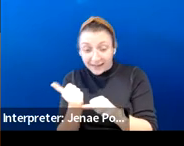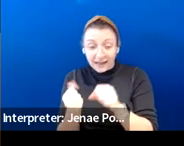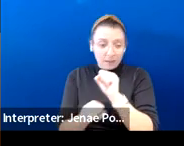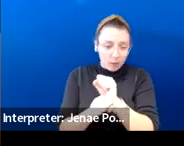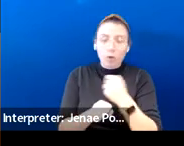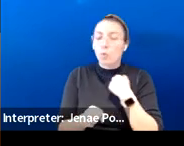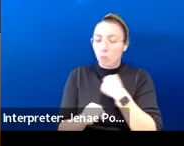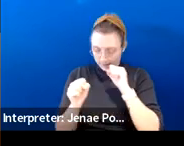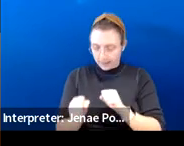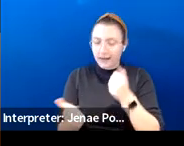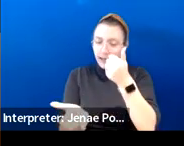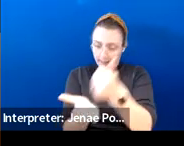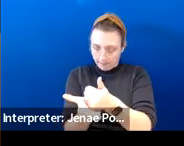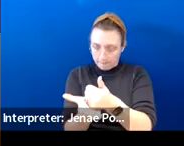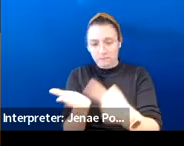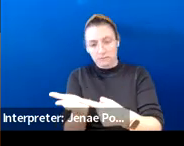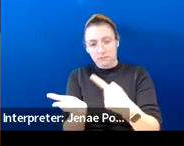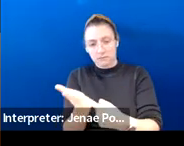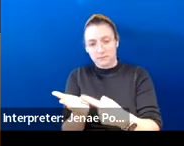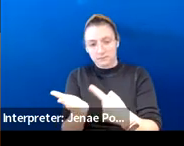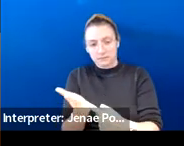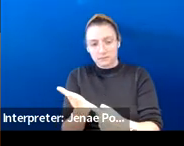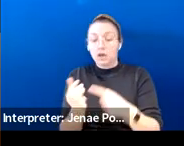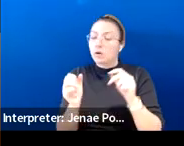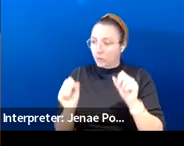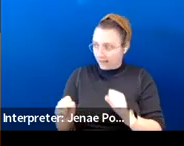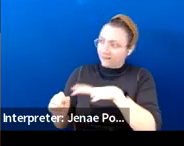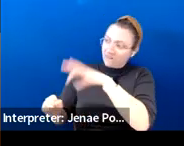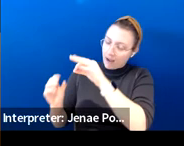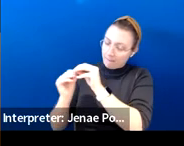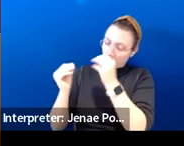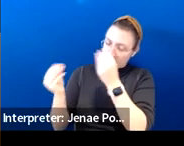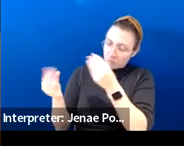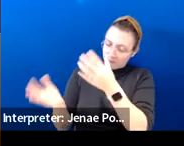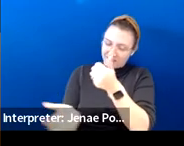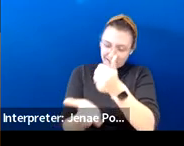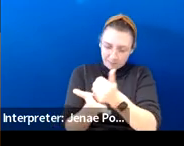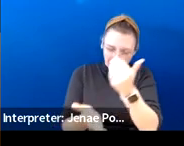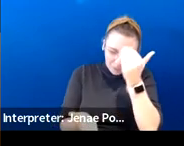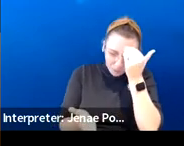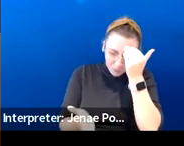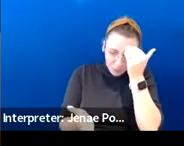Or if we don't know, we can also get information to help them know or even seek other references